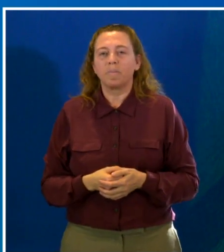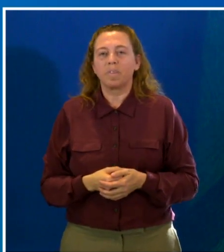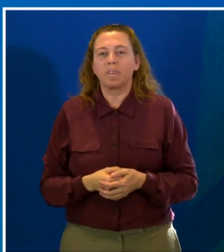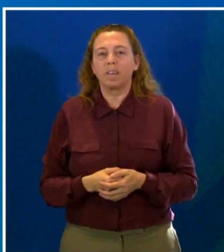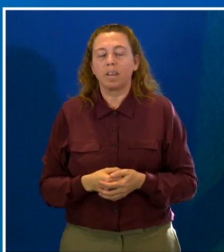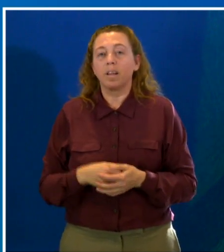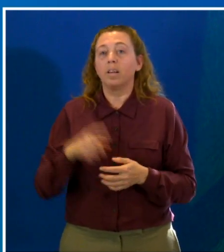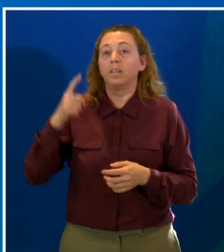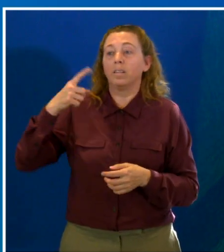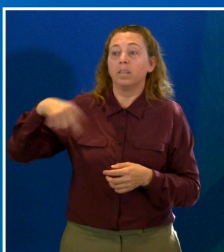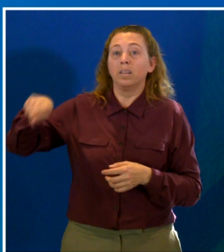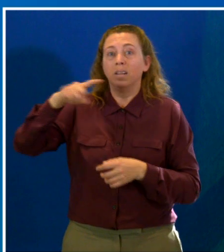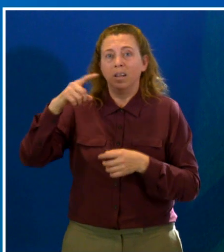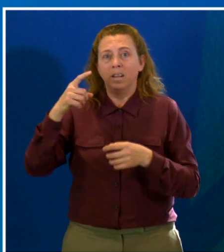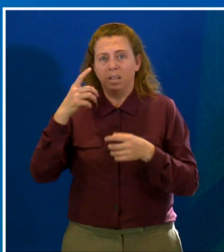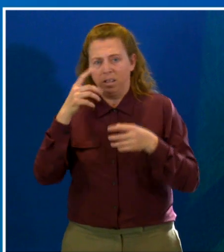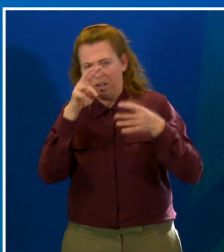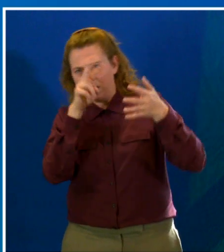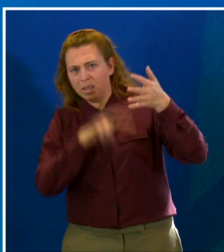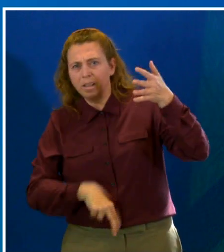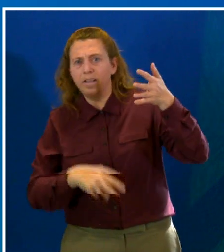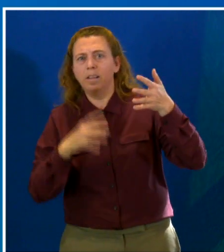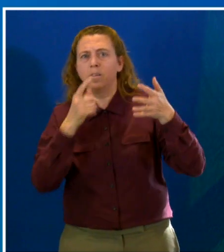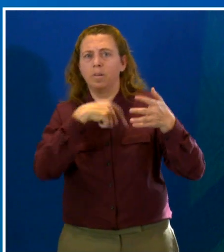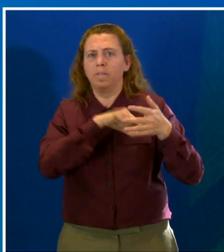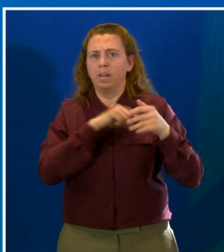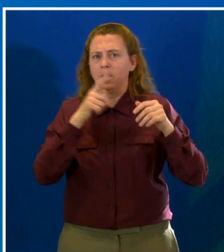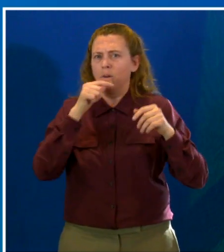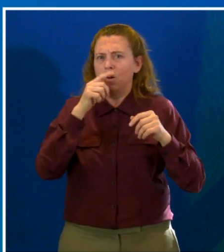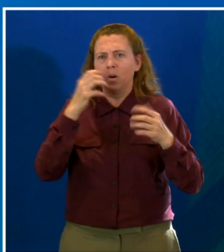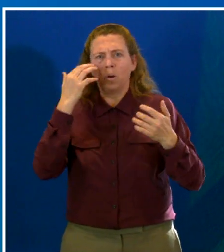and Clark County Public Health Vaccine website, you'll find the information.